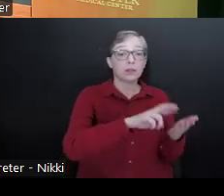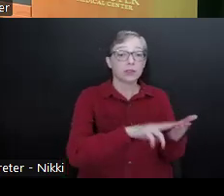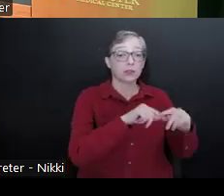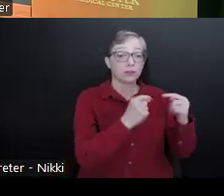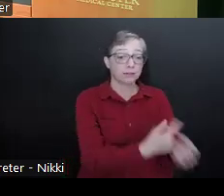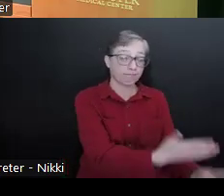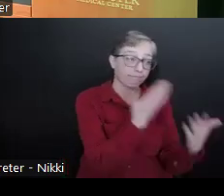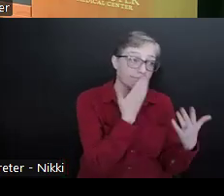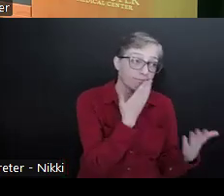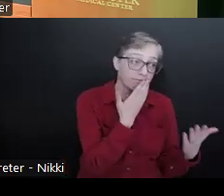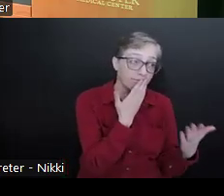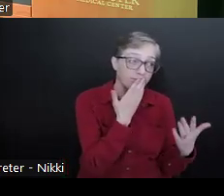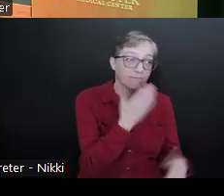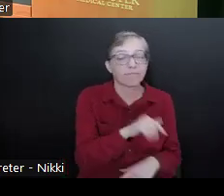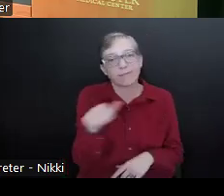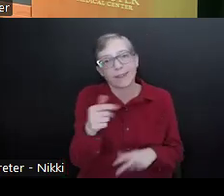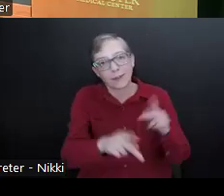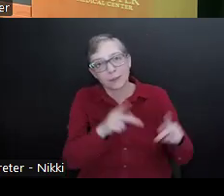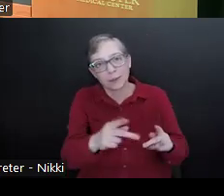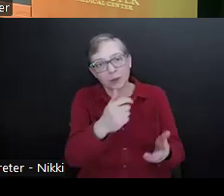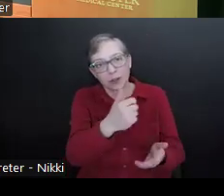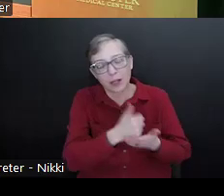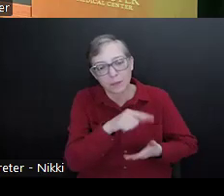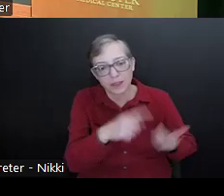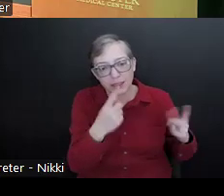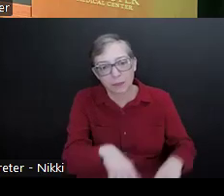kind of made this made this possible particularly Jeff Huffman who is the director of our program